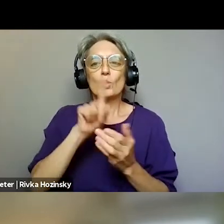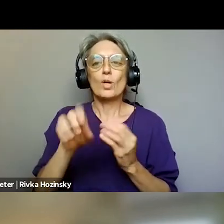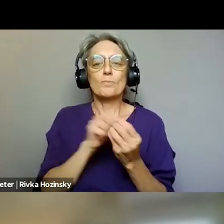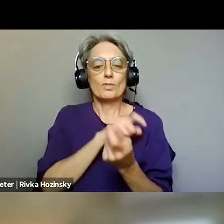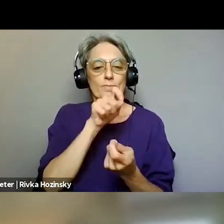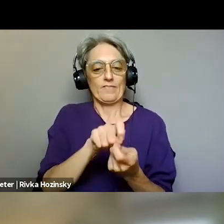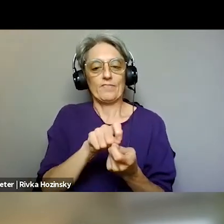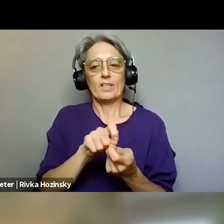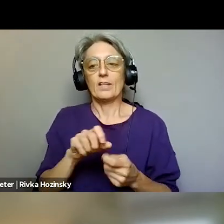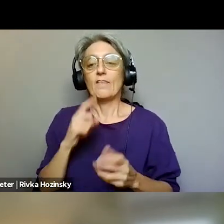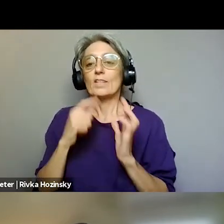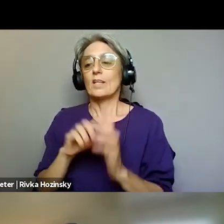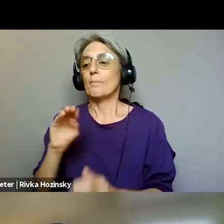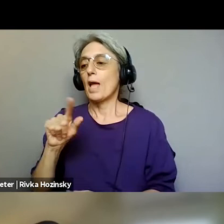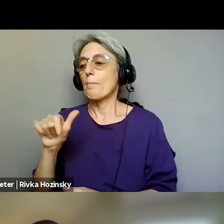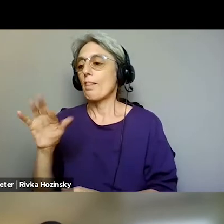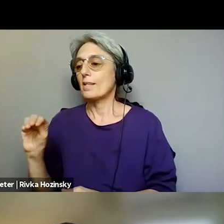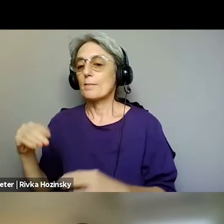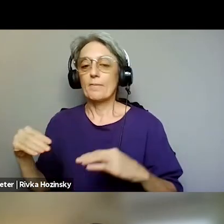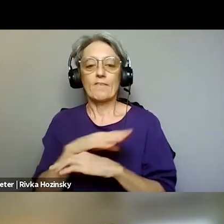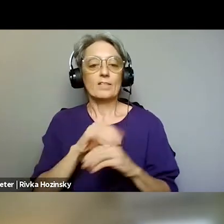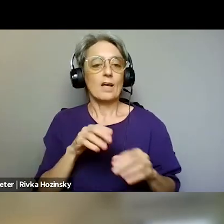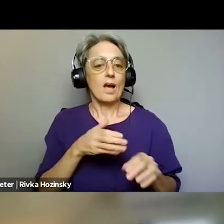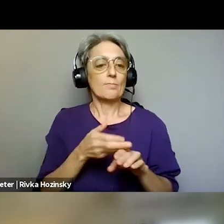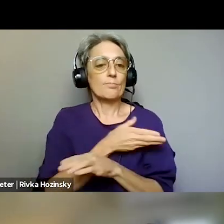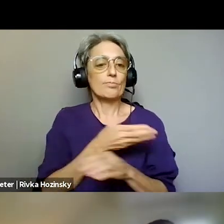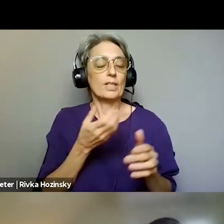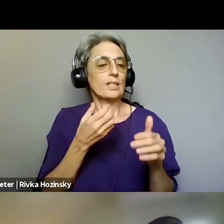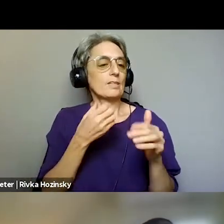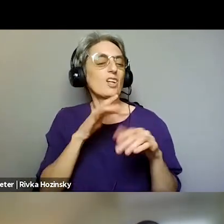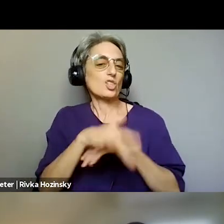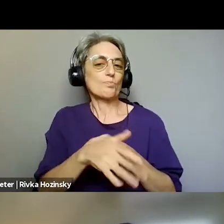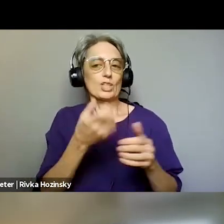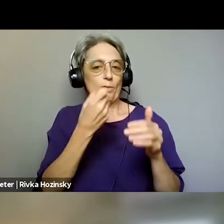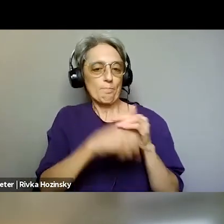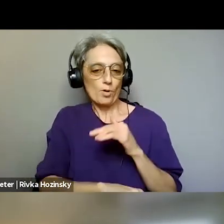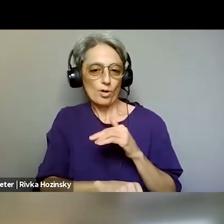preterm birth, we should include all disabilities because they all experience ableism. Maybe we do